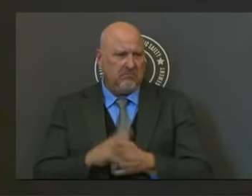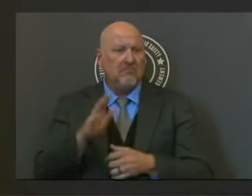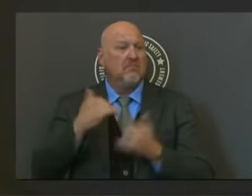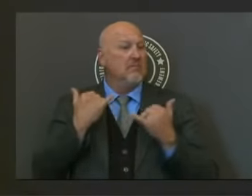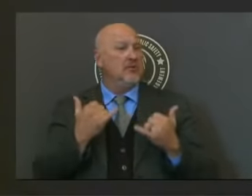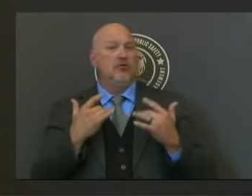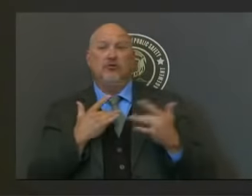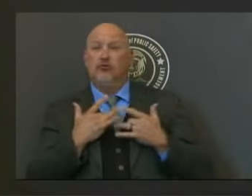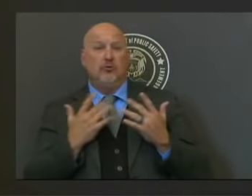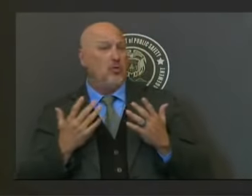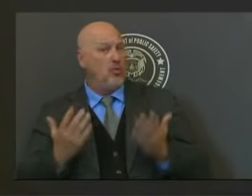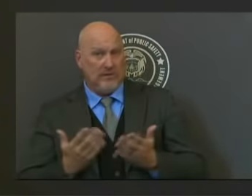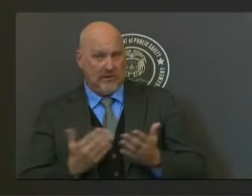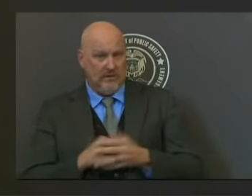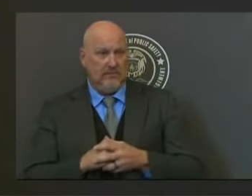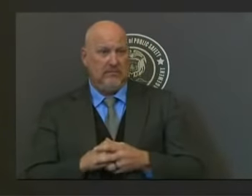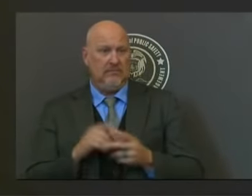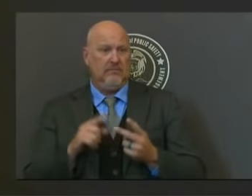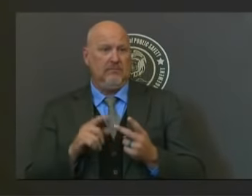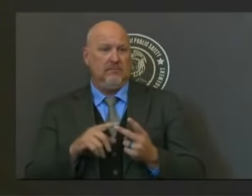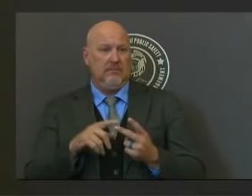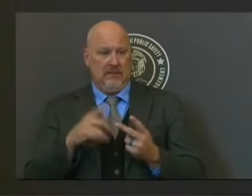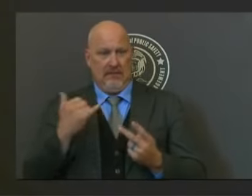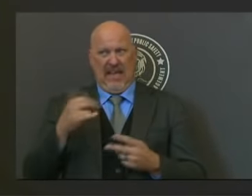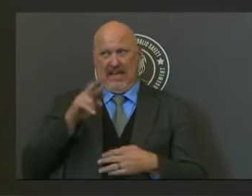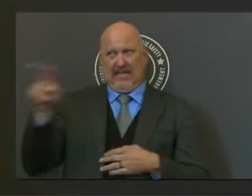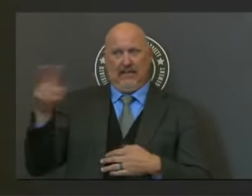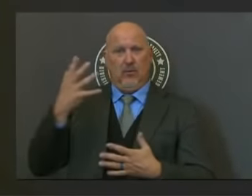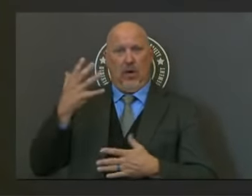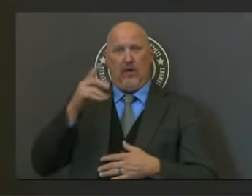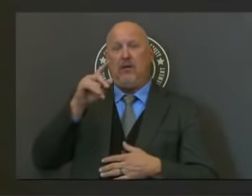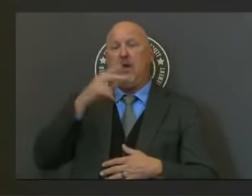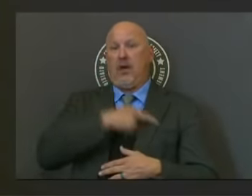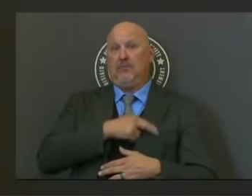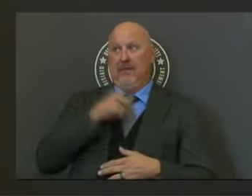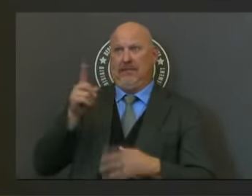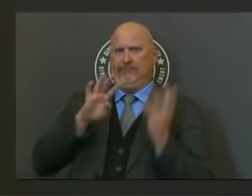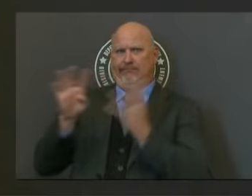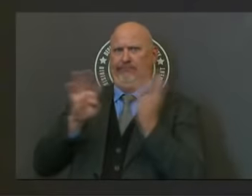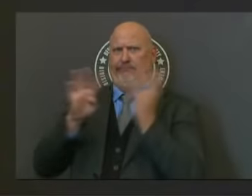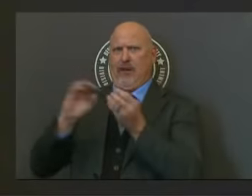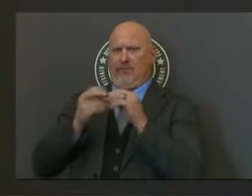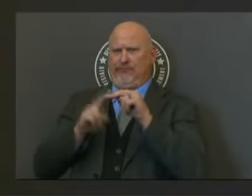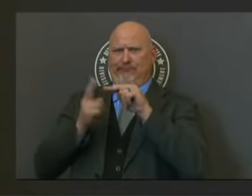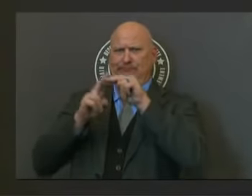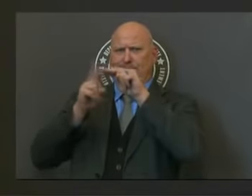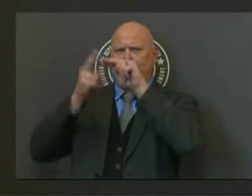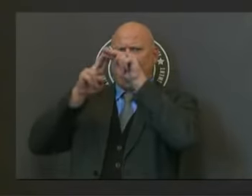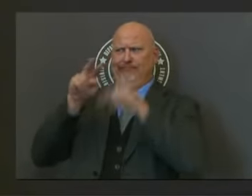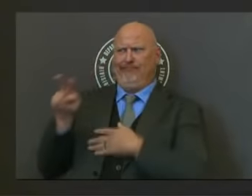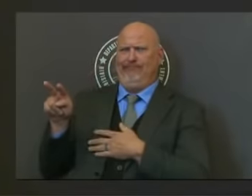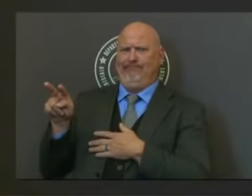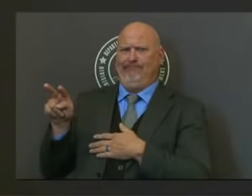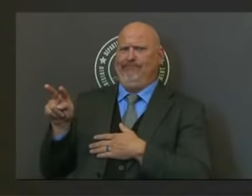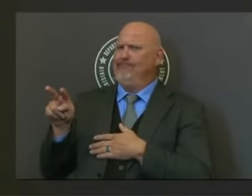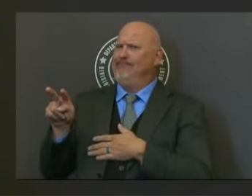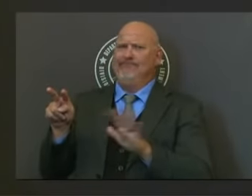hospitalization rates going through the roof